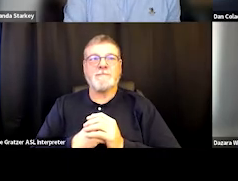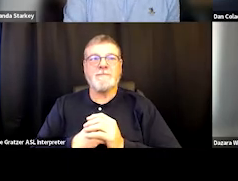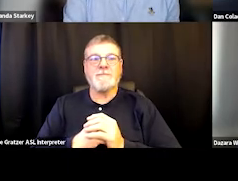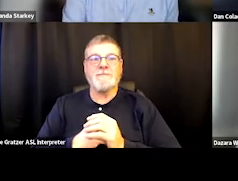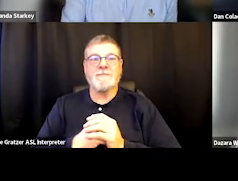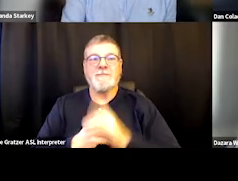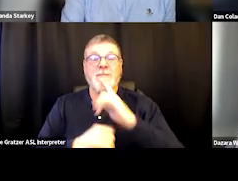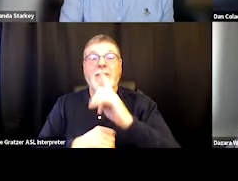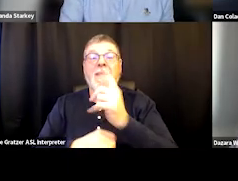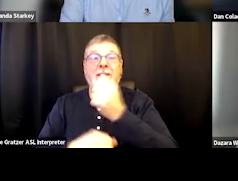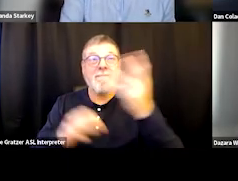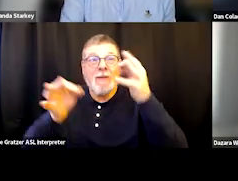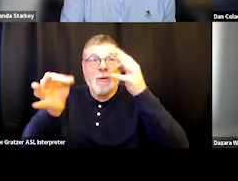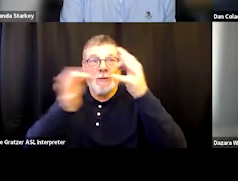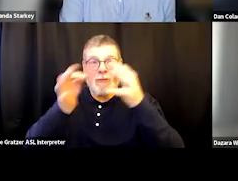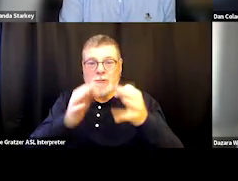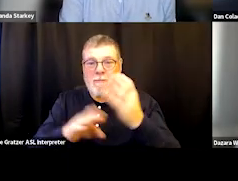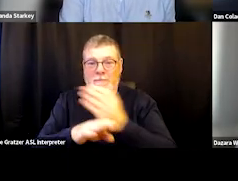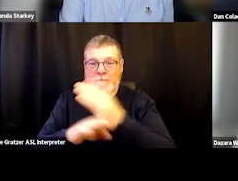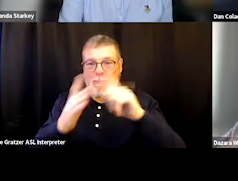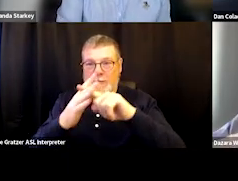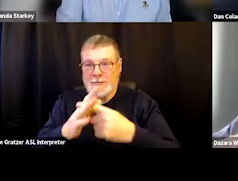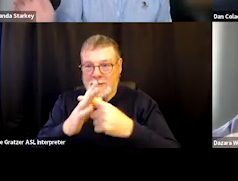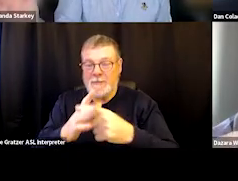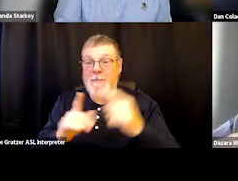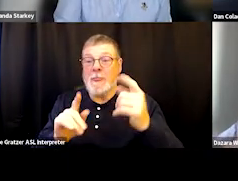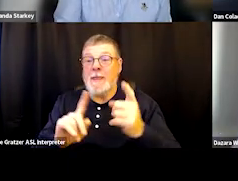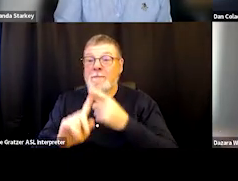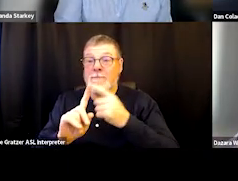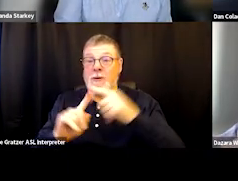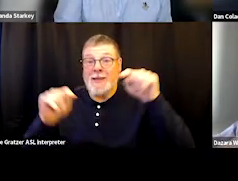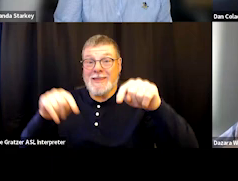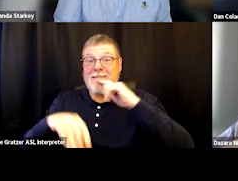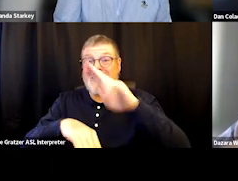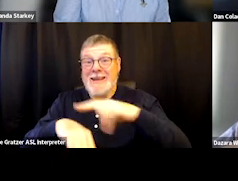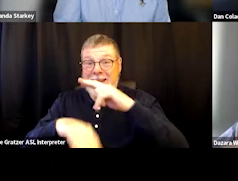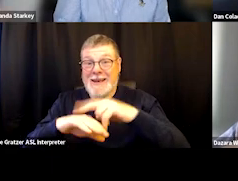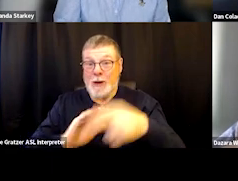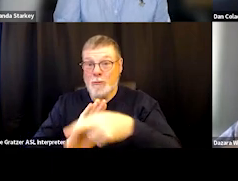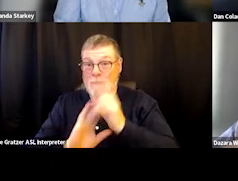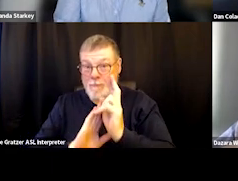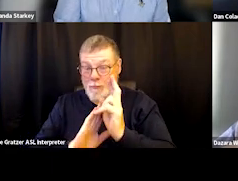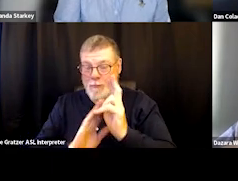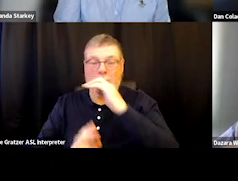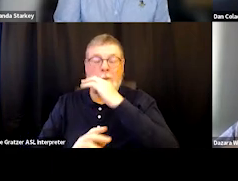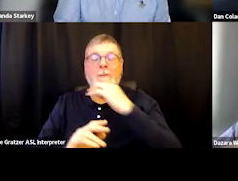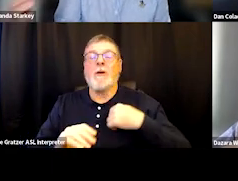A few instructions before we get started. So first of all, this is a national review session where we will be going over